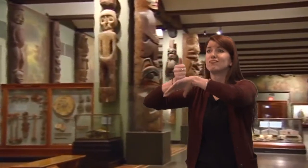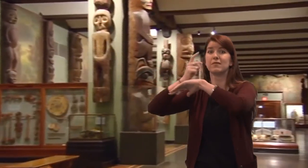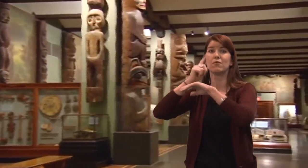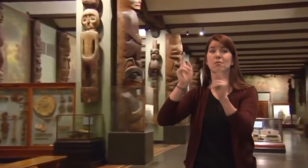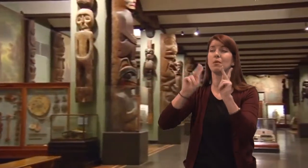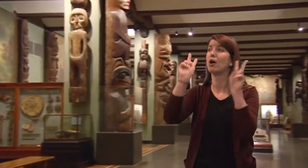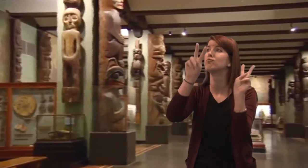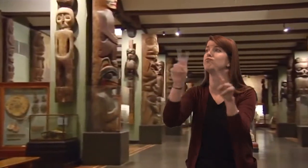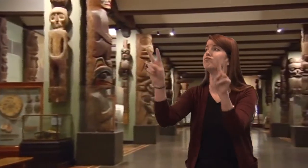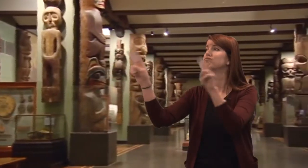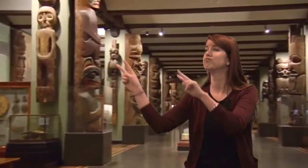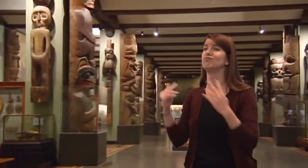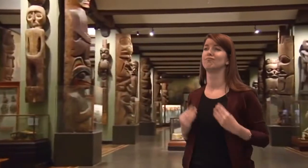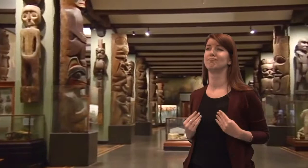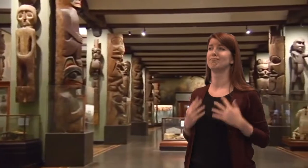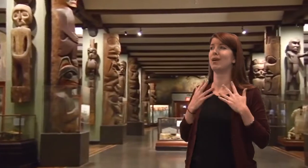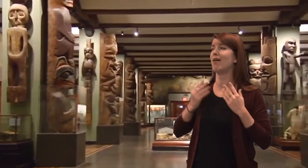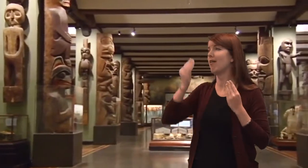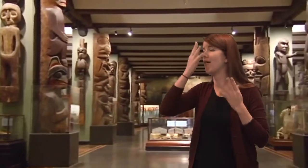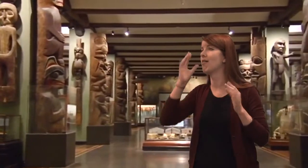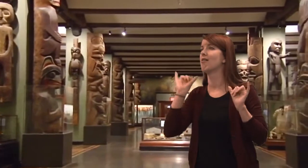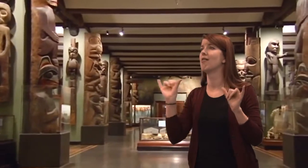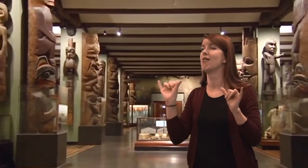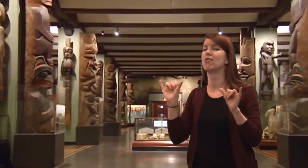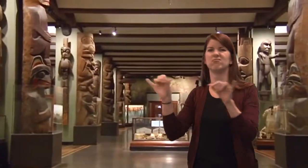and inform about the world that we live in.